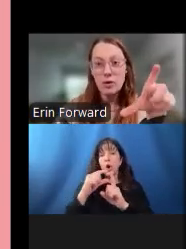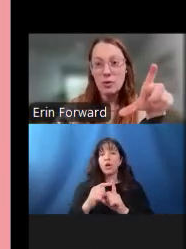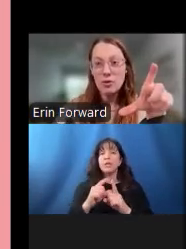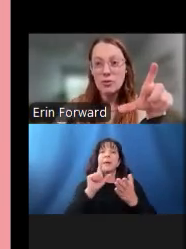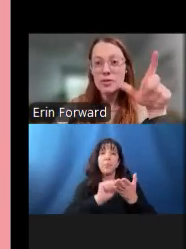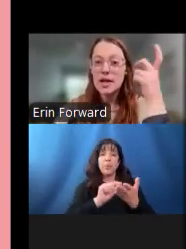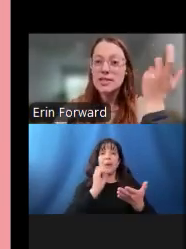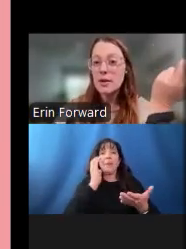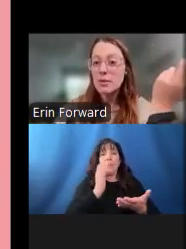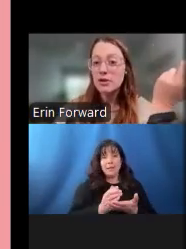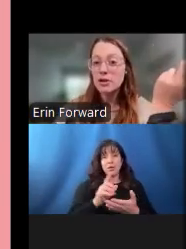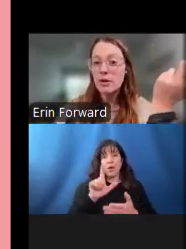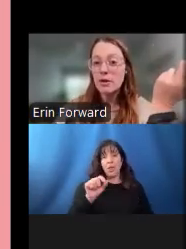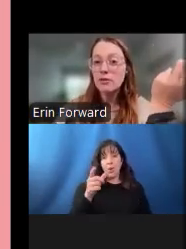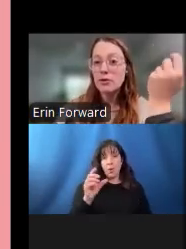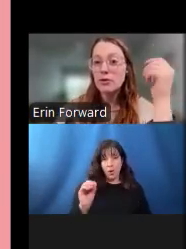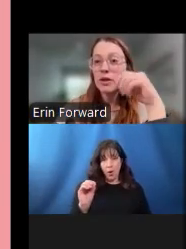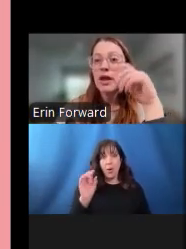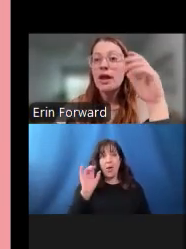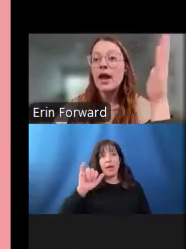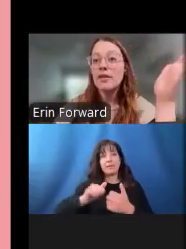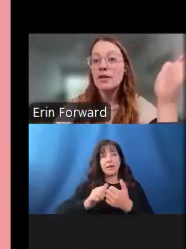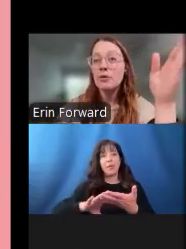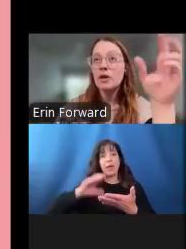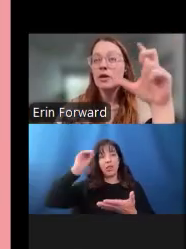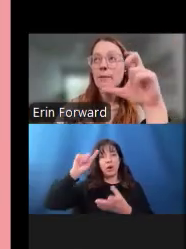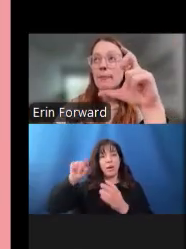logos. That's how we learned about food. And then we would